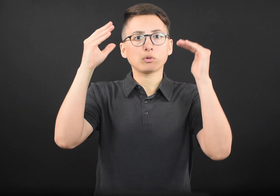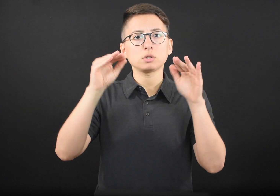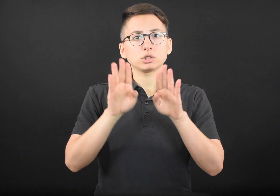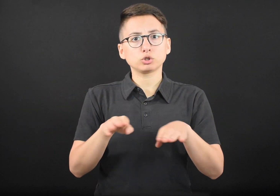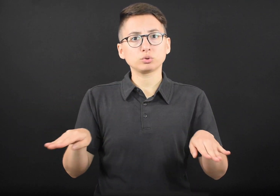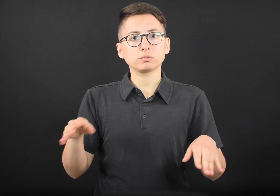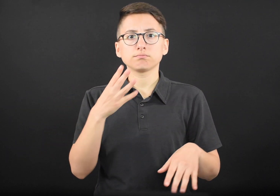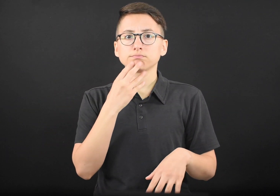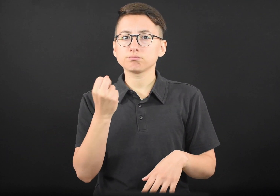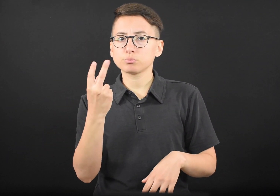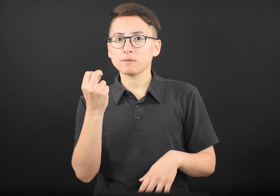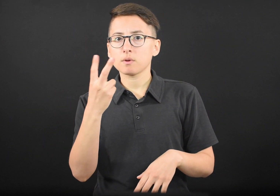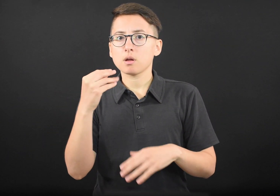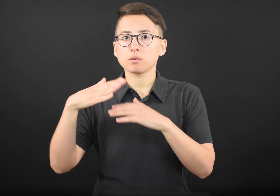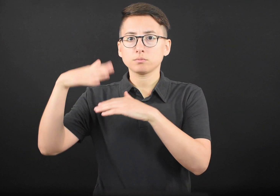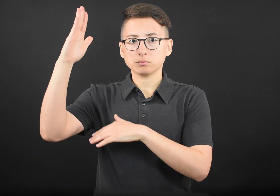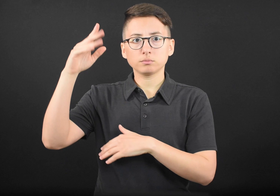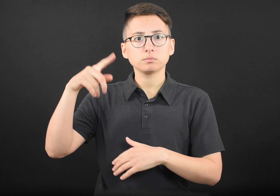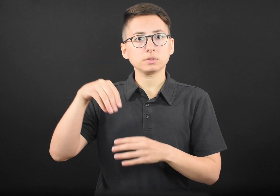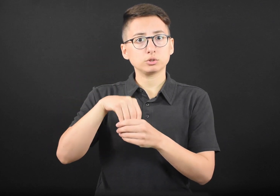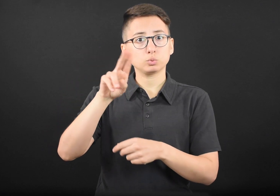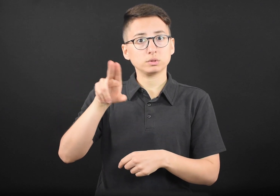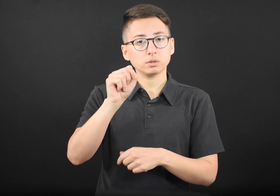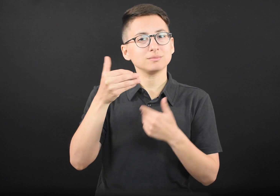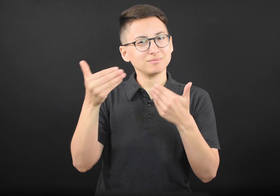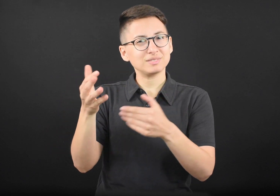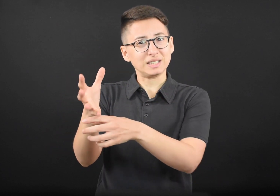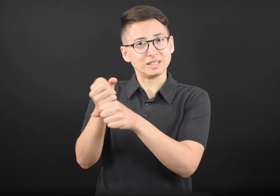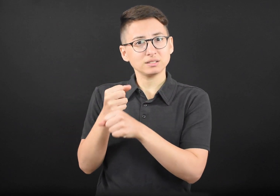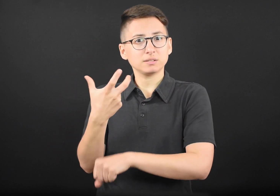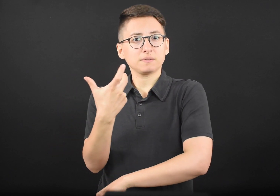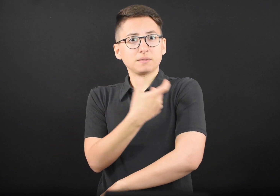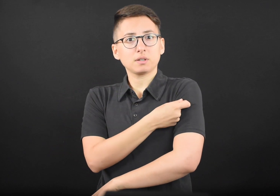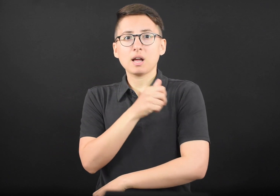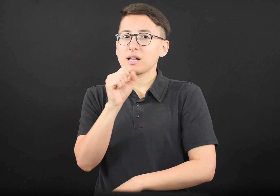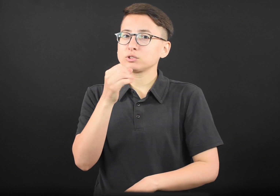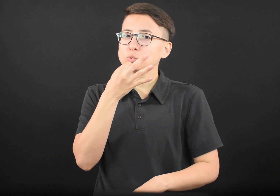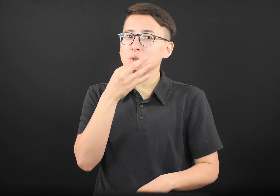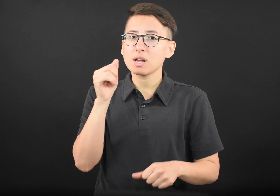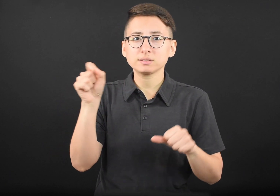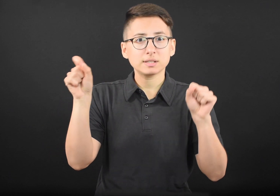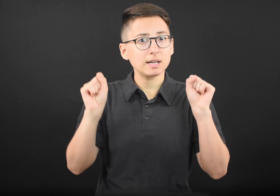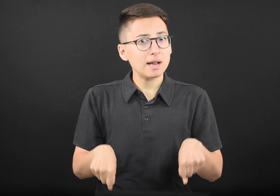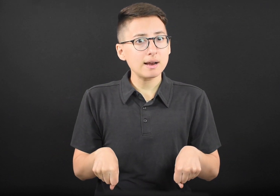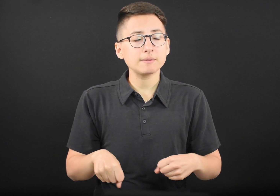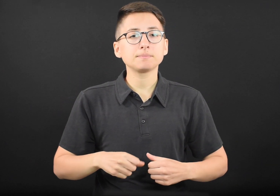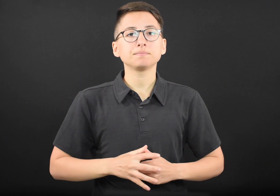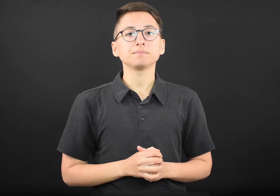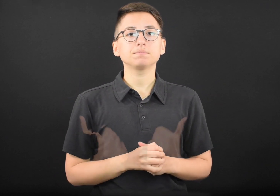ages 12 and older in the U.S. to receive a COVID vaccine as soon as they can.